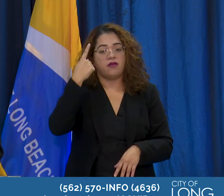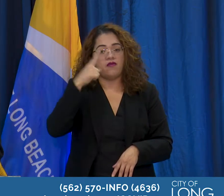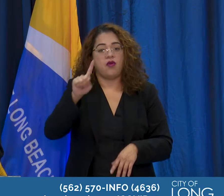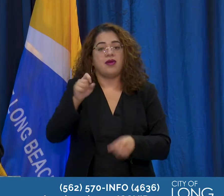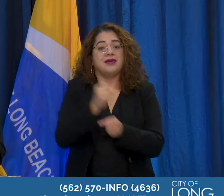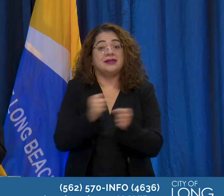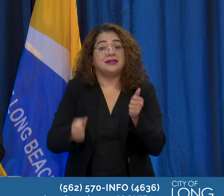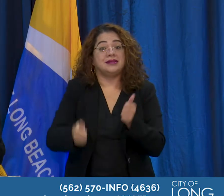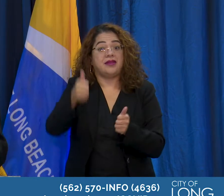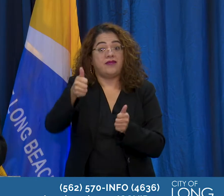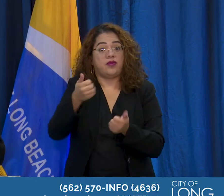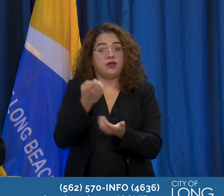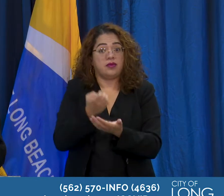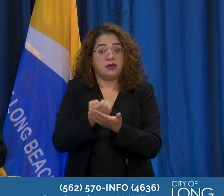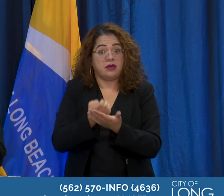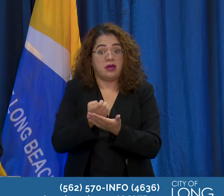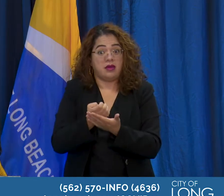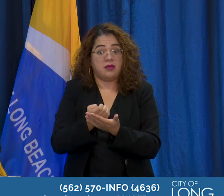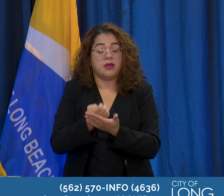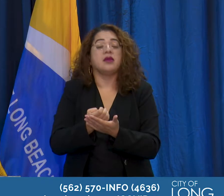And so, just as a reminder.